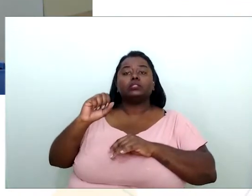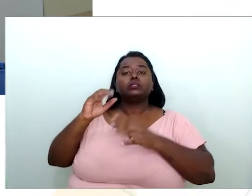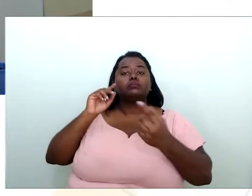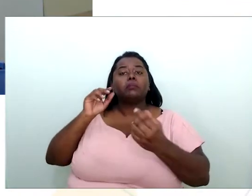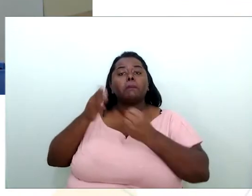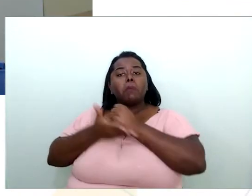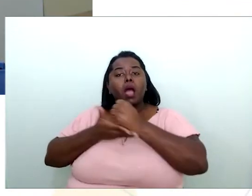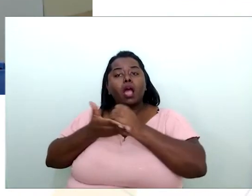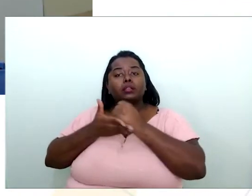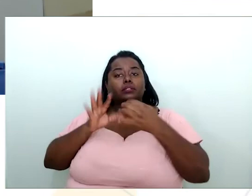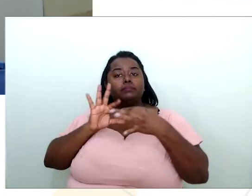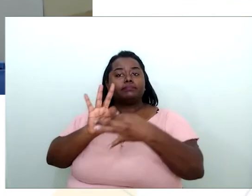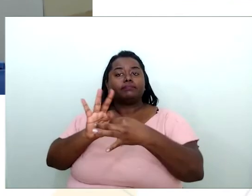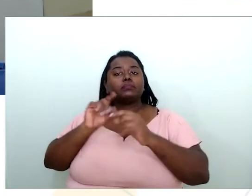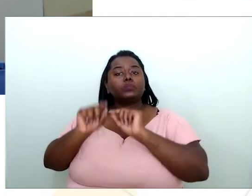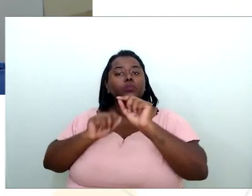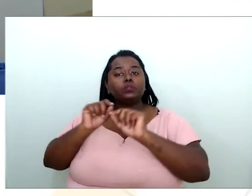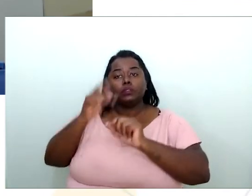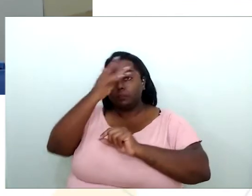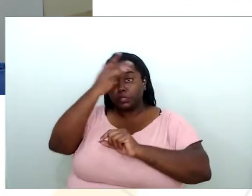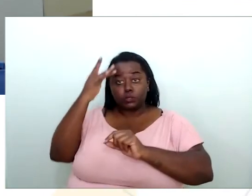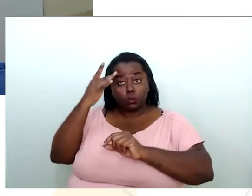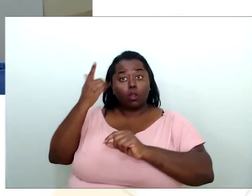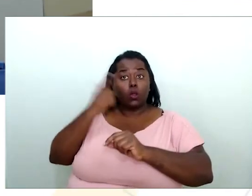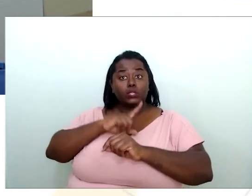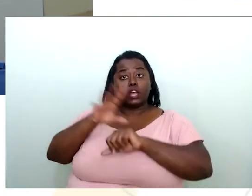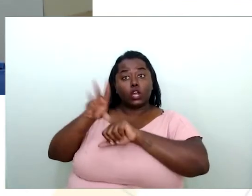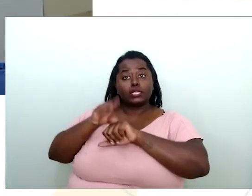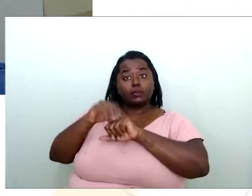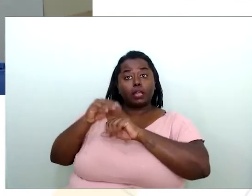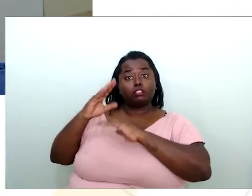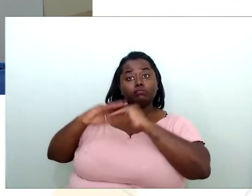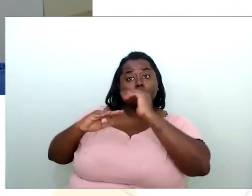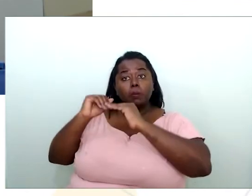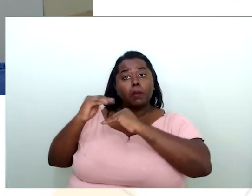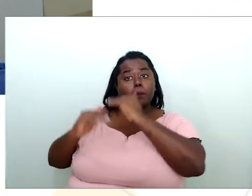were based on this idea that you know people will construct knowledge if you